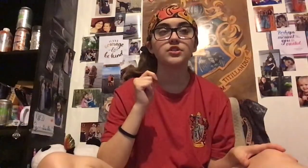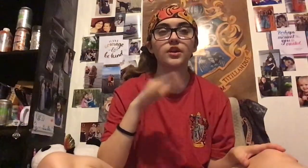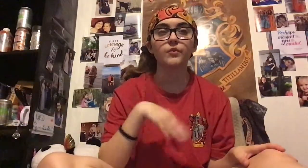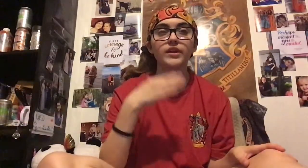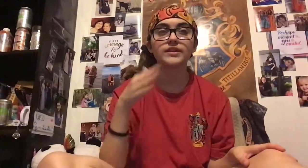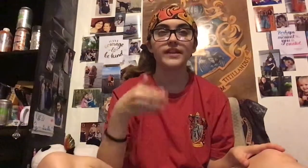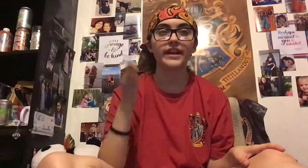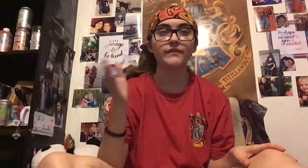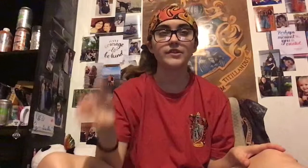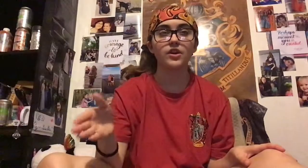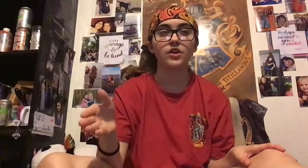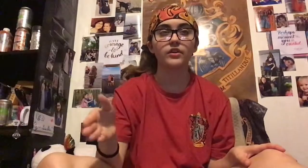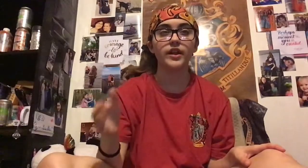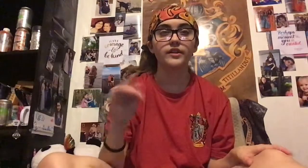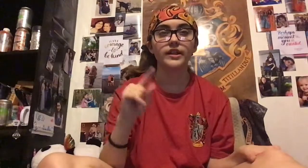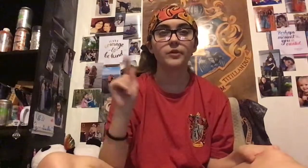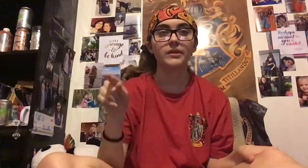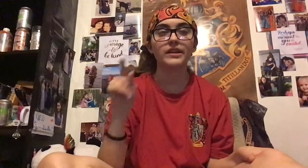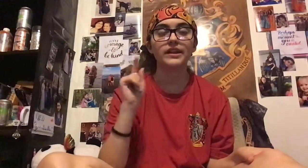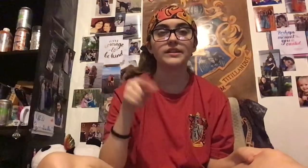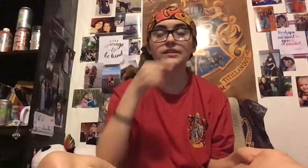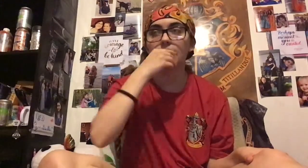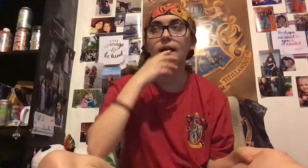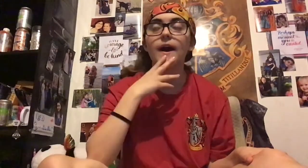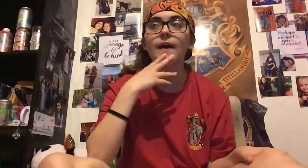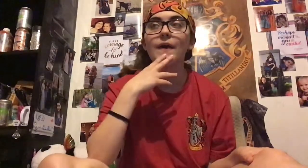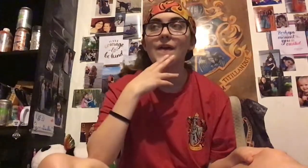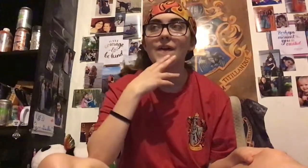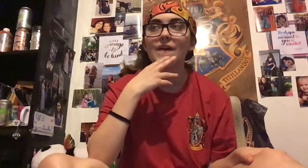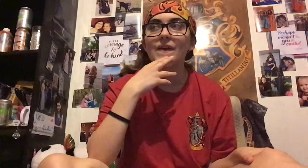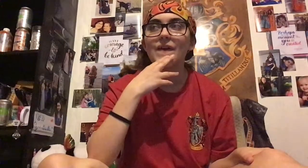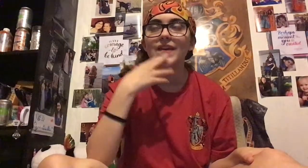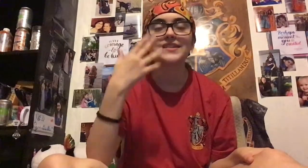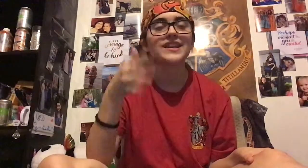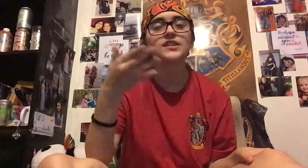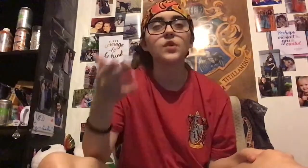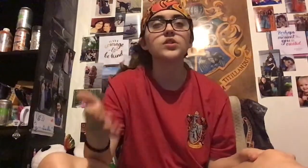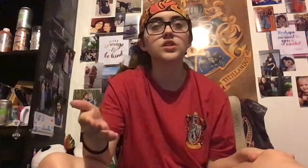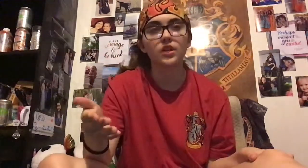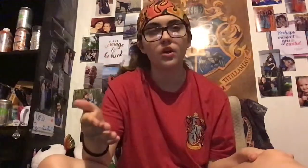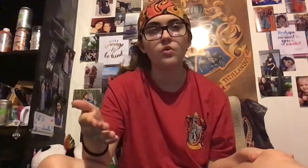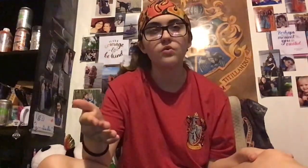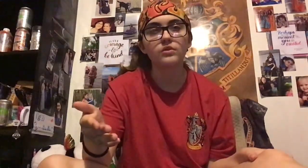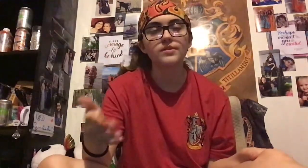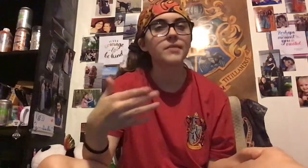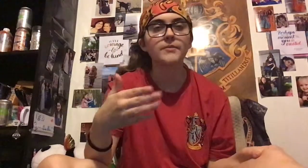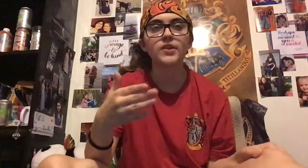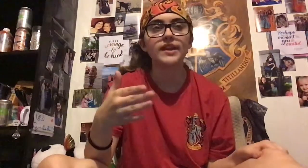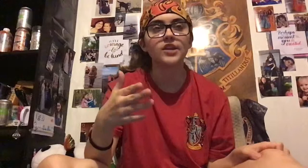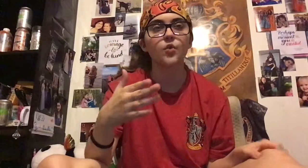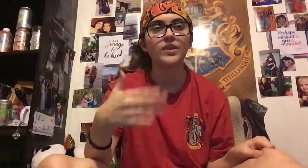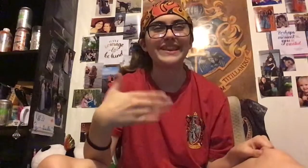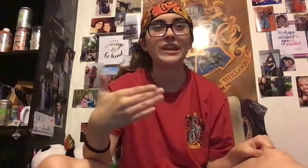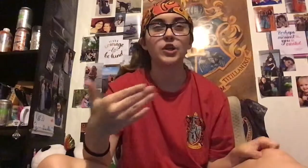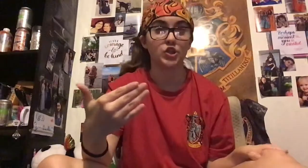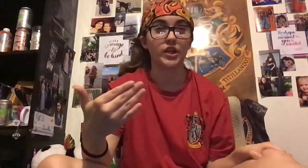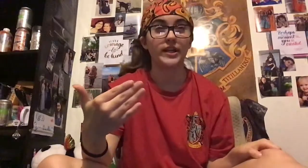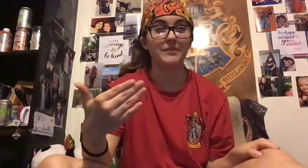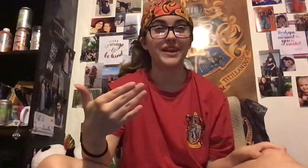with the signing of the song in the later bit is Is that it's so slow. Sometimes you can't tell what lyrics are gonna come next